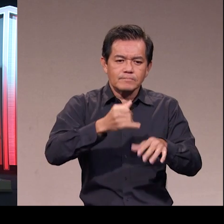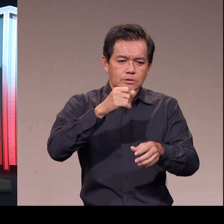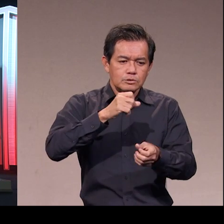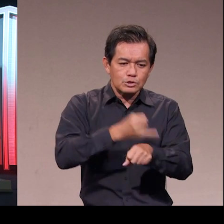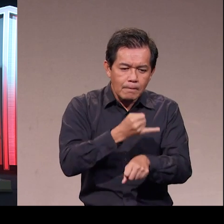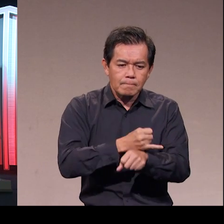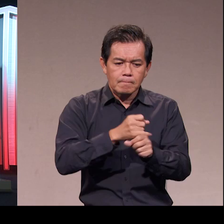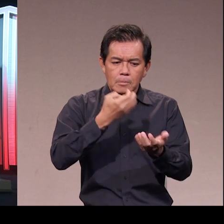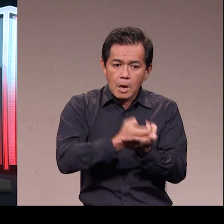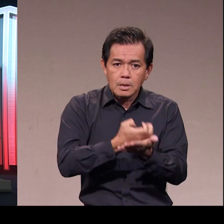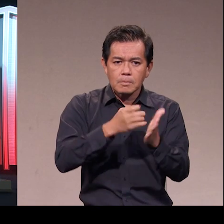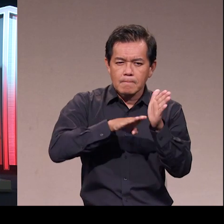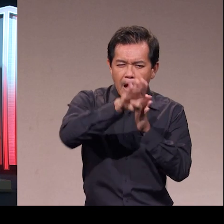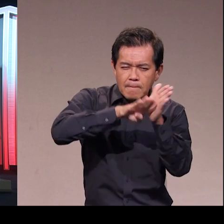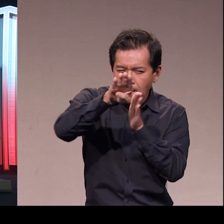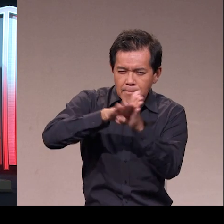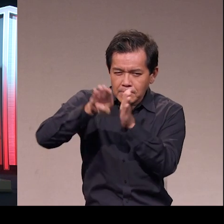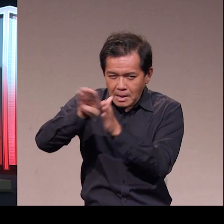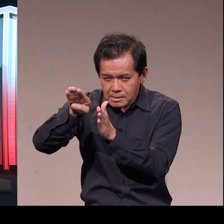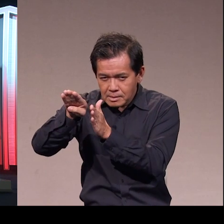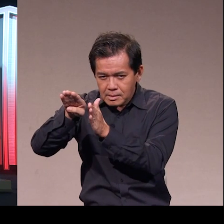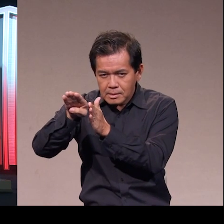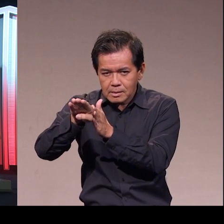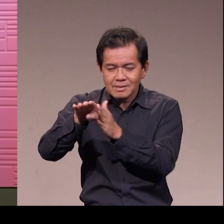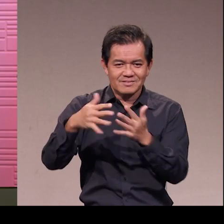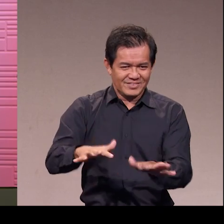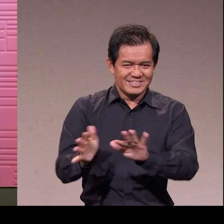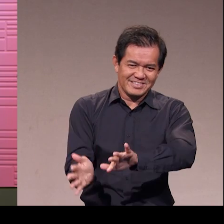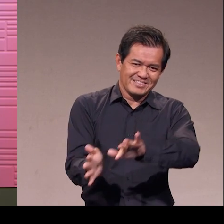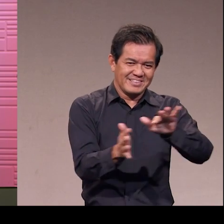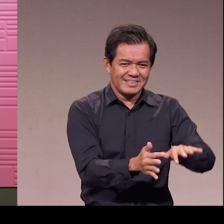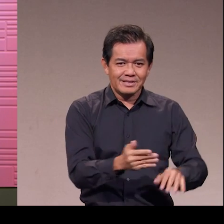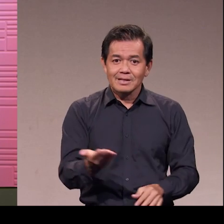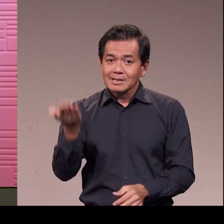Apart from that, since the colonial days, the Chinese business leaders have taken